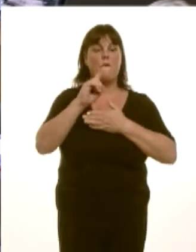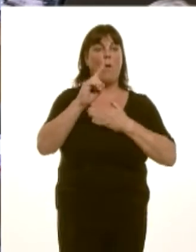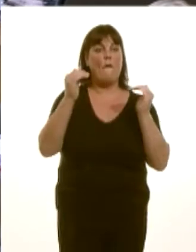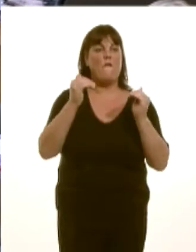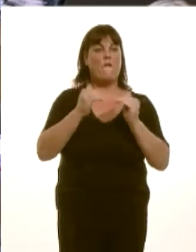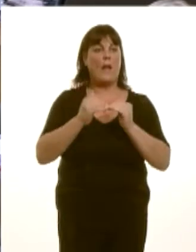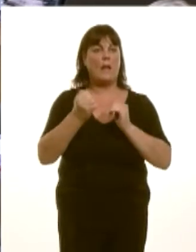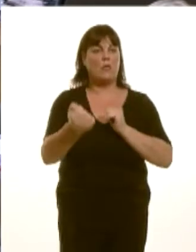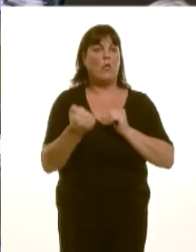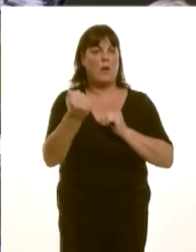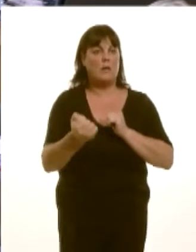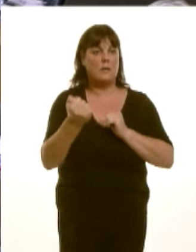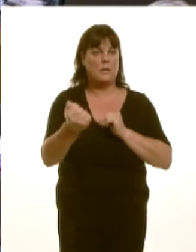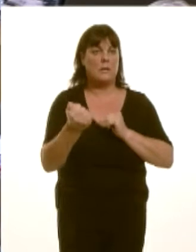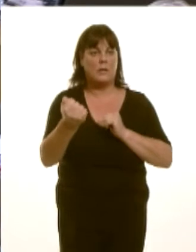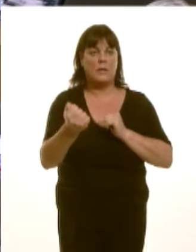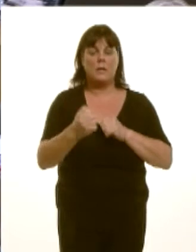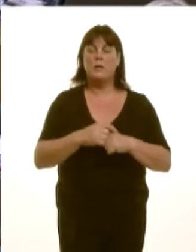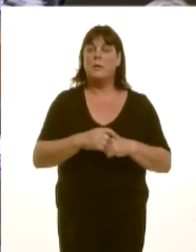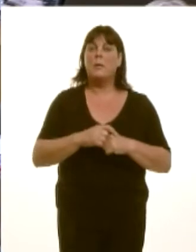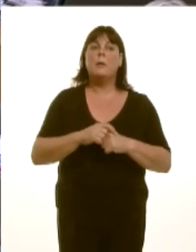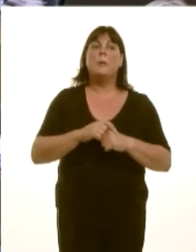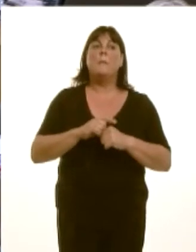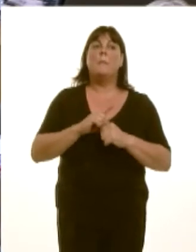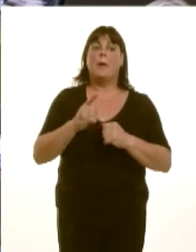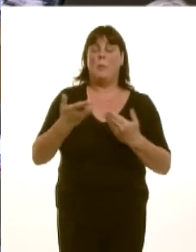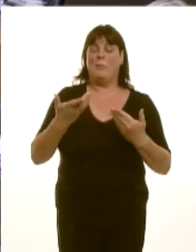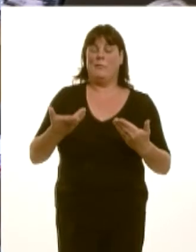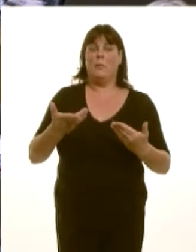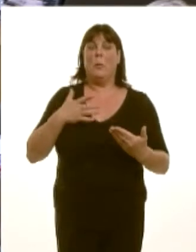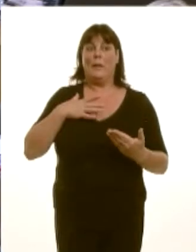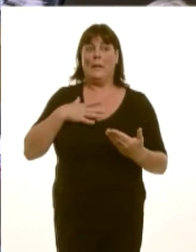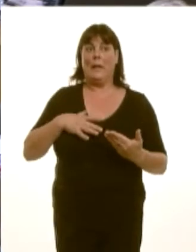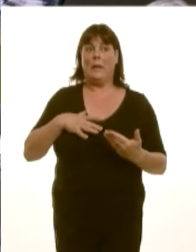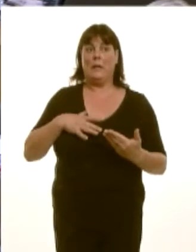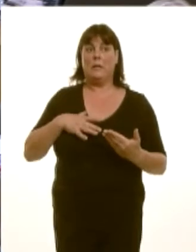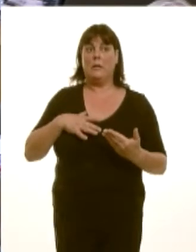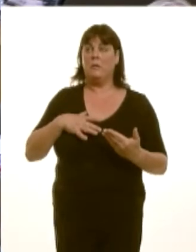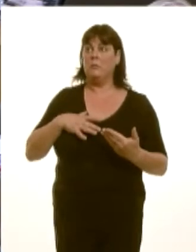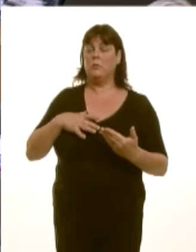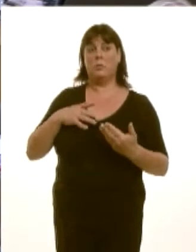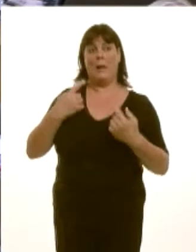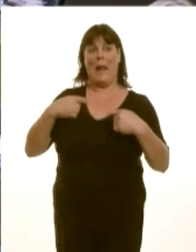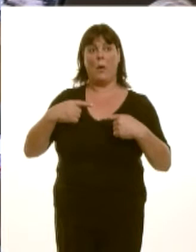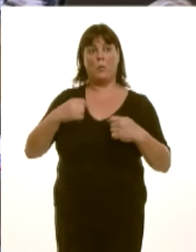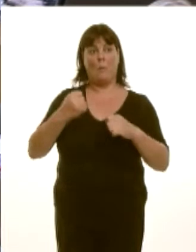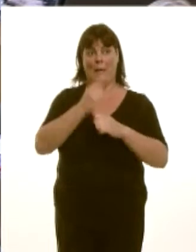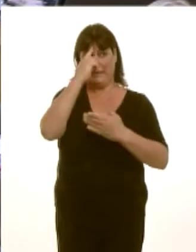However, it would certainly be helpful if the franchising arrangements were wholly devolved, together with the funding.